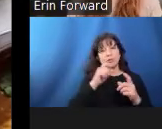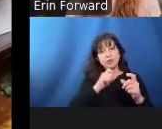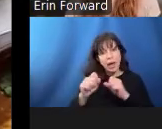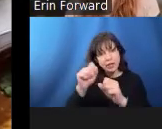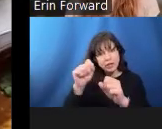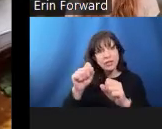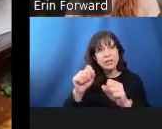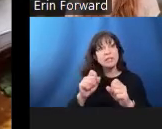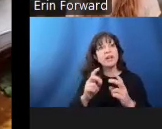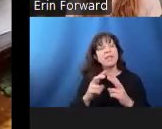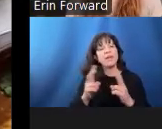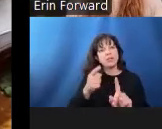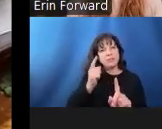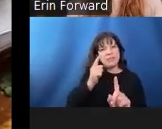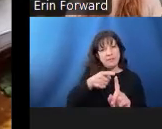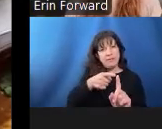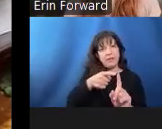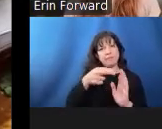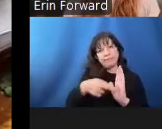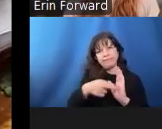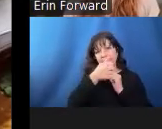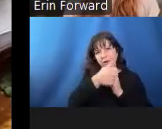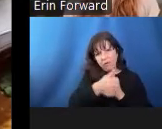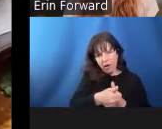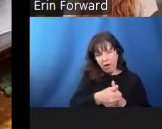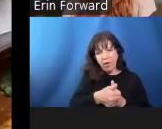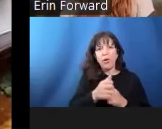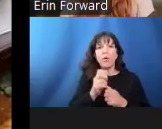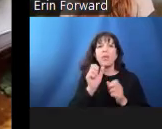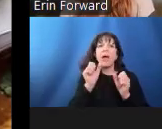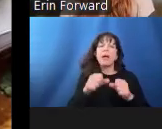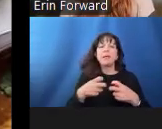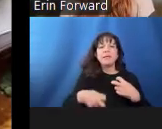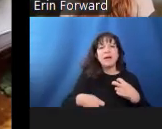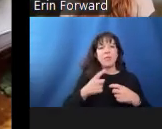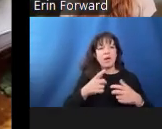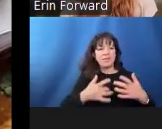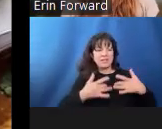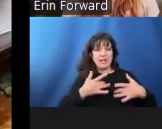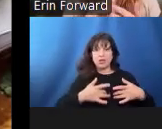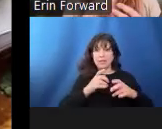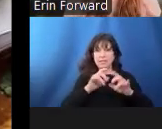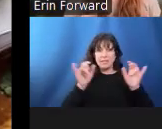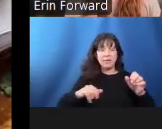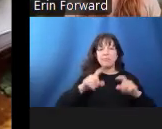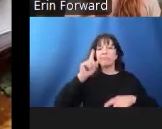specific protocols, and that can be really tricky when our sensory systems are all different. And so the goal is,